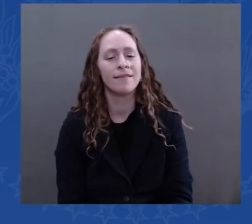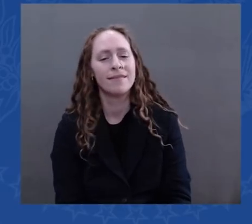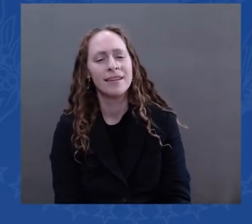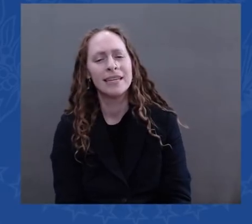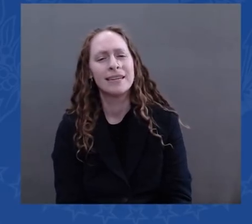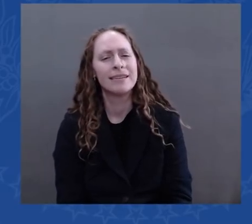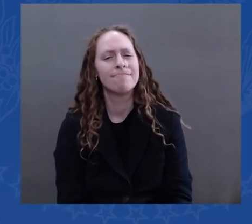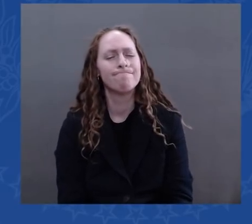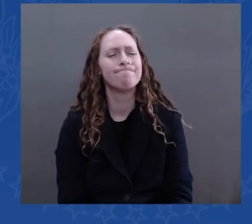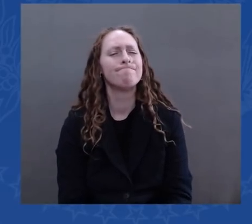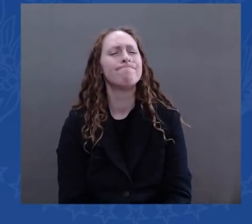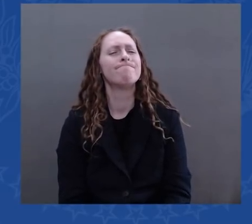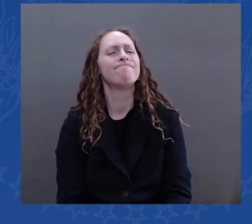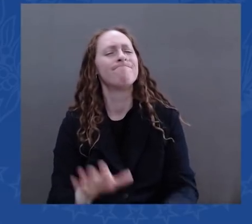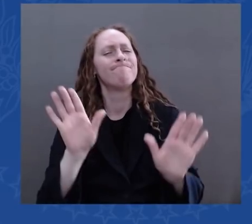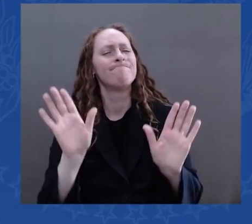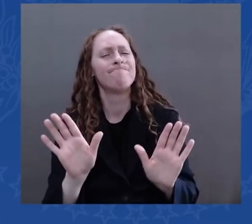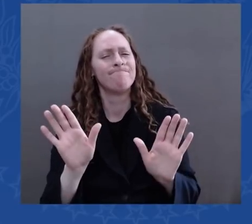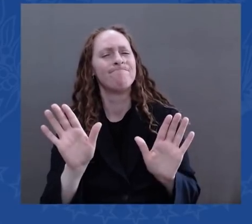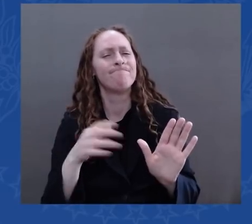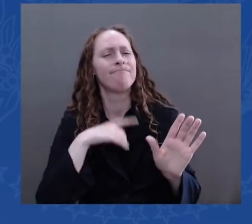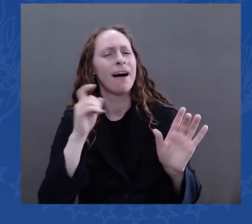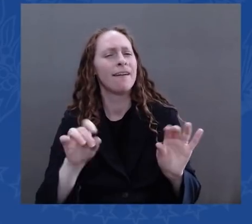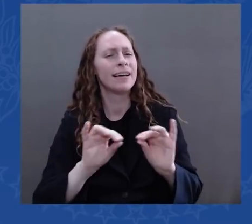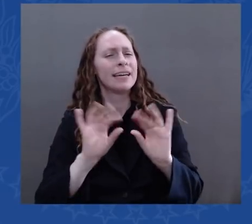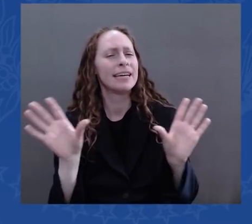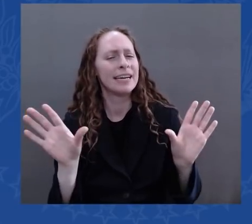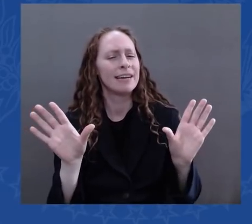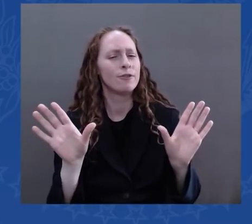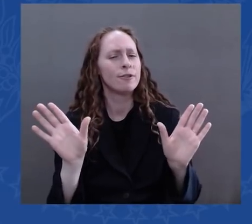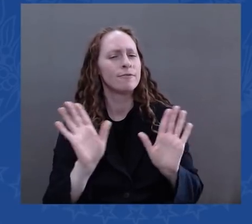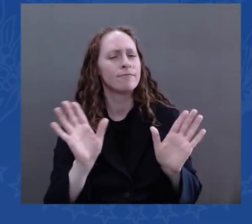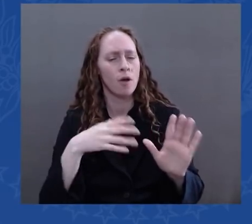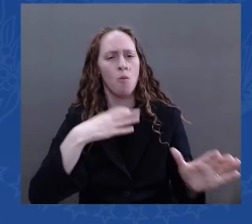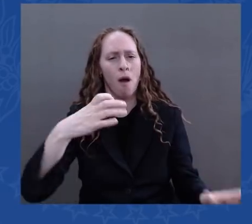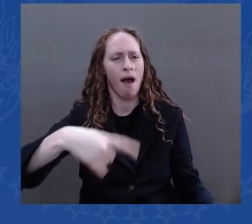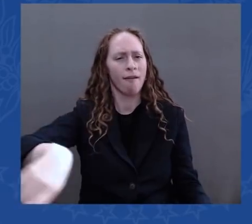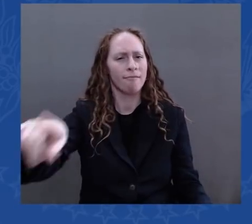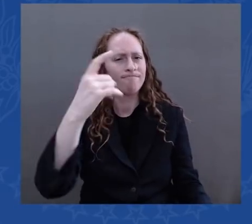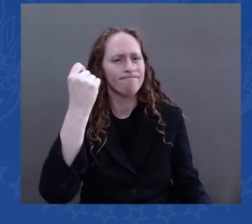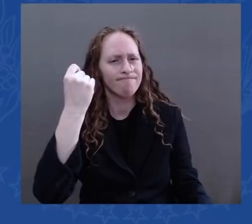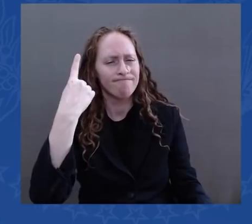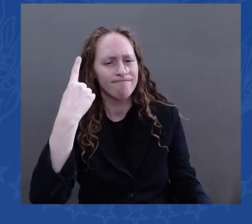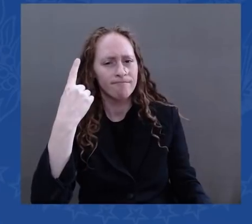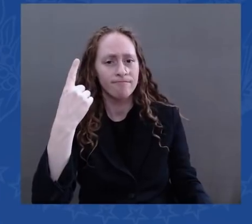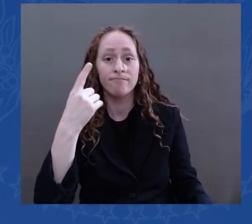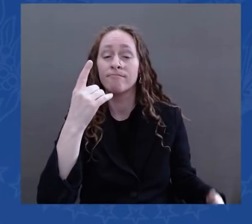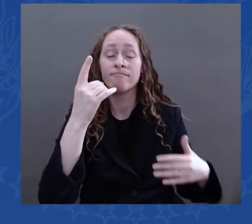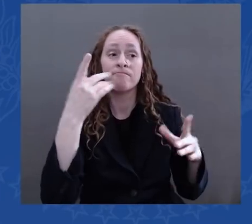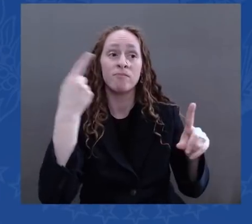that he is going to do what he thinks he should do. Period. He's not affected by anybody else,